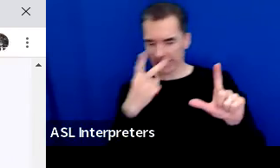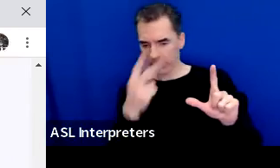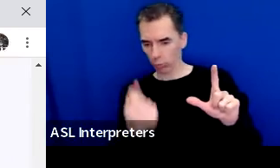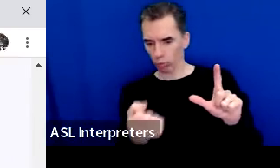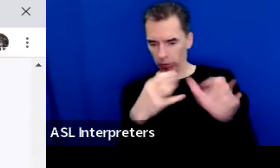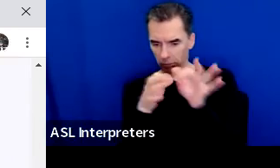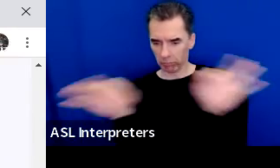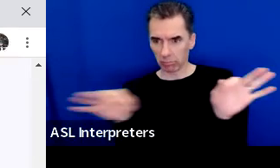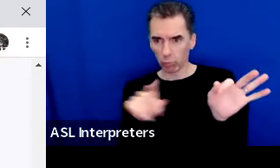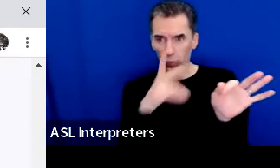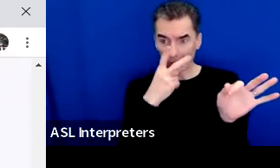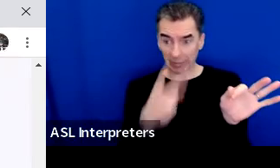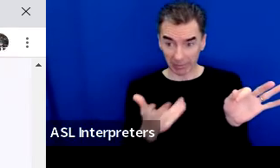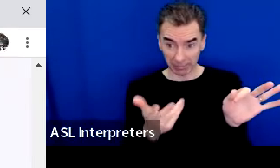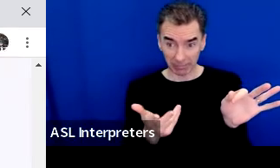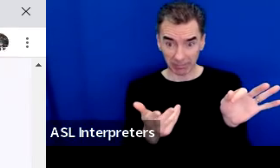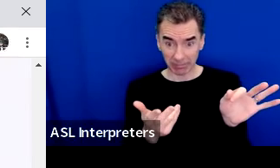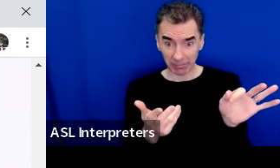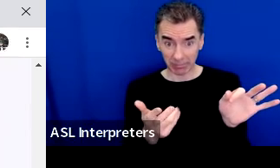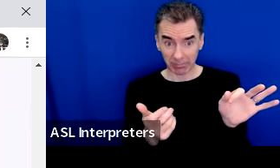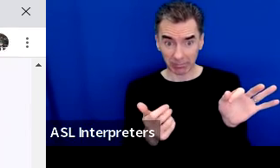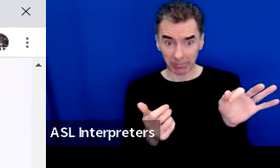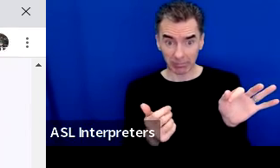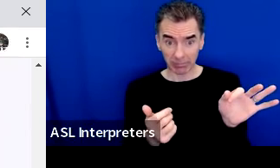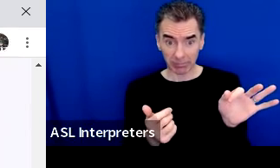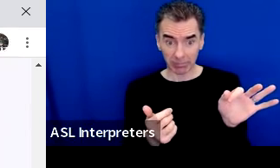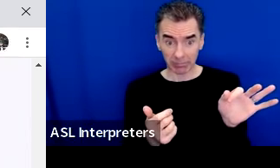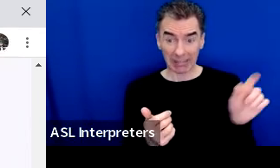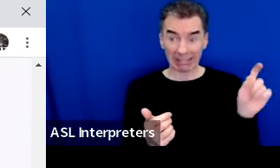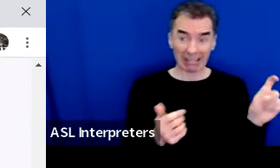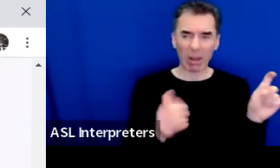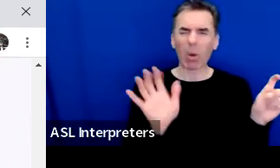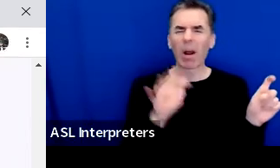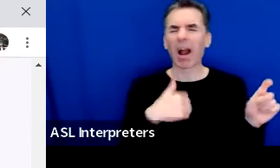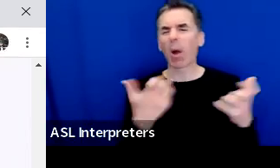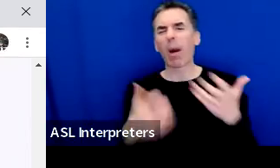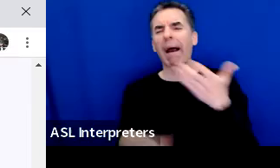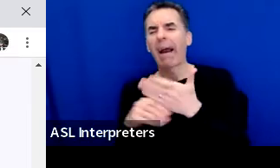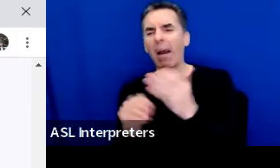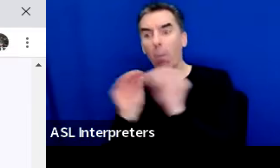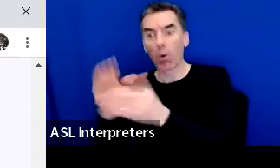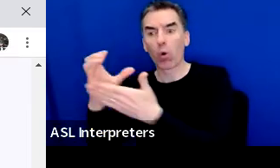OK. And in fact, look at. And that can do this because I don't want to add it to the court's going to show you what you would do.